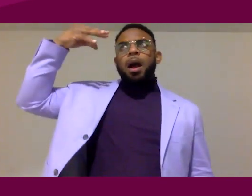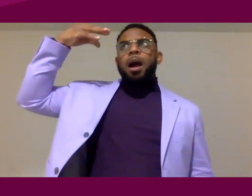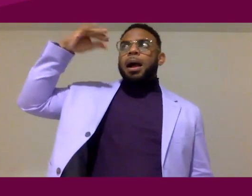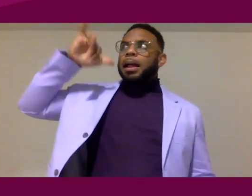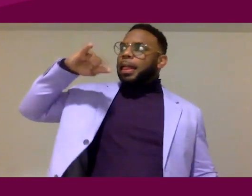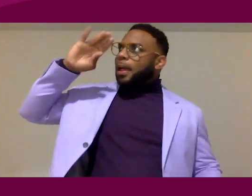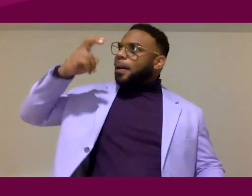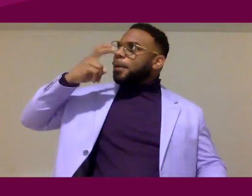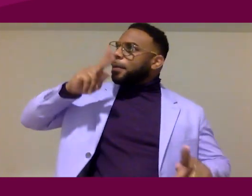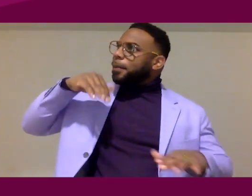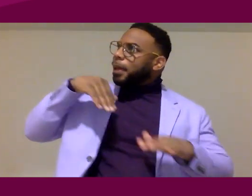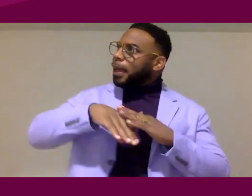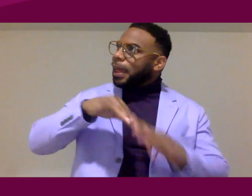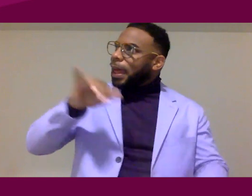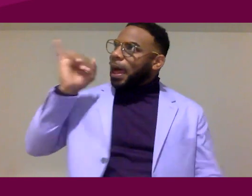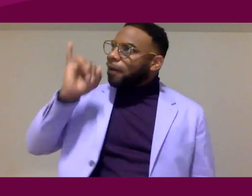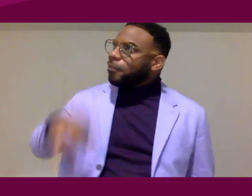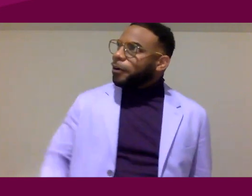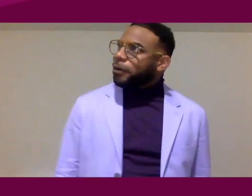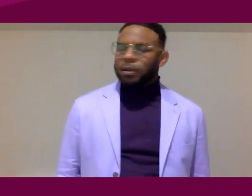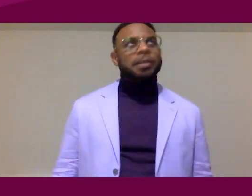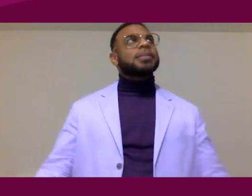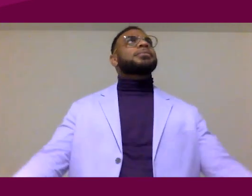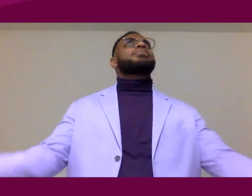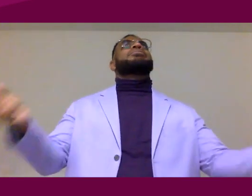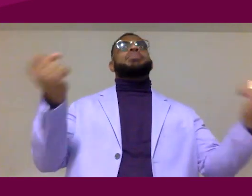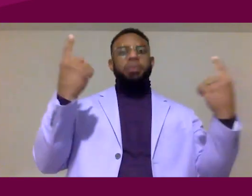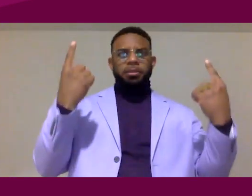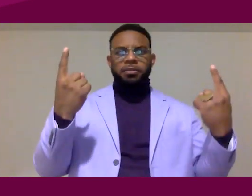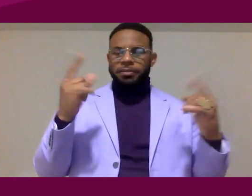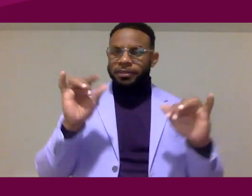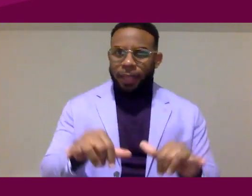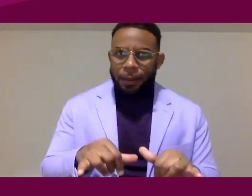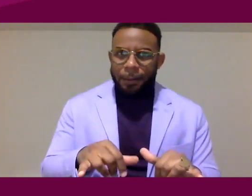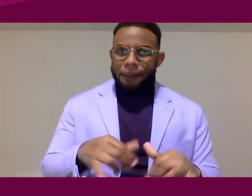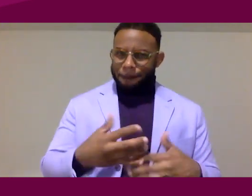people access an iPhone. Gotcha."